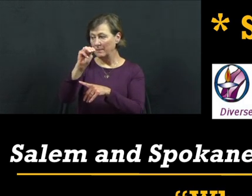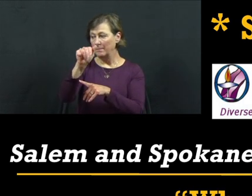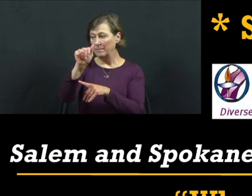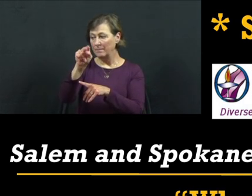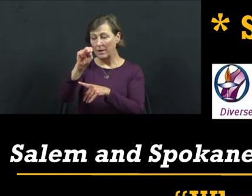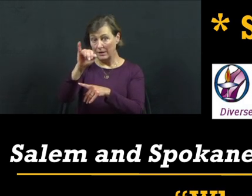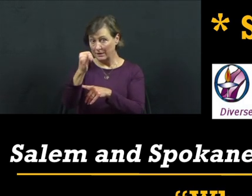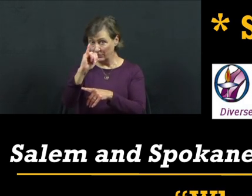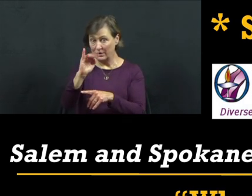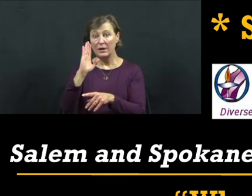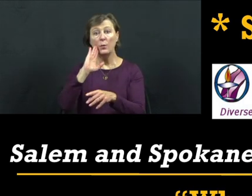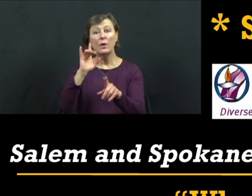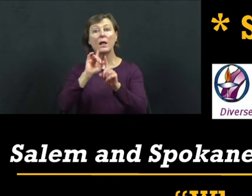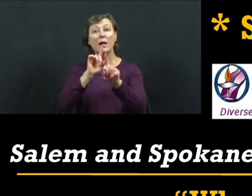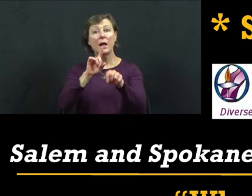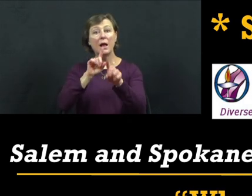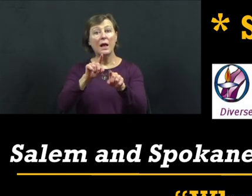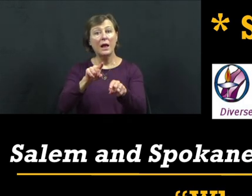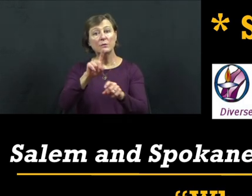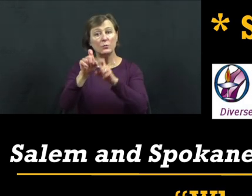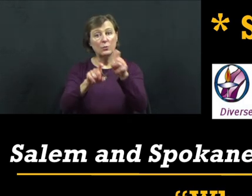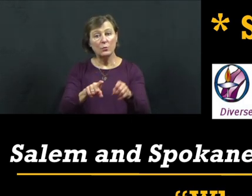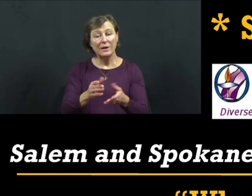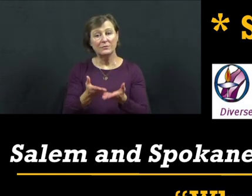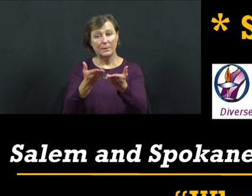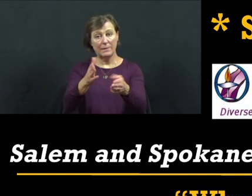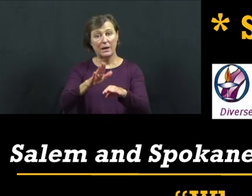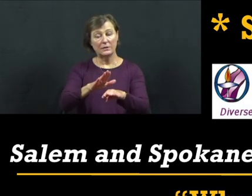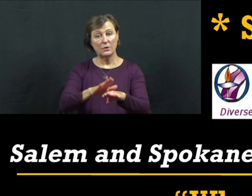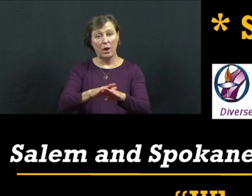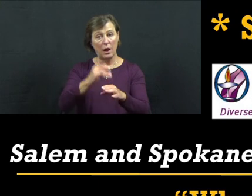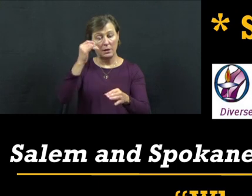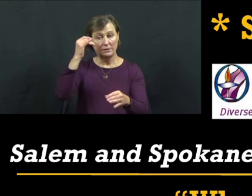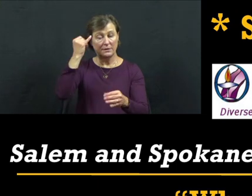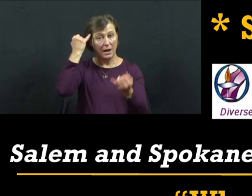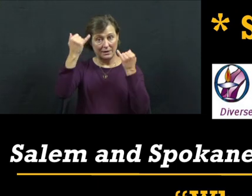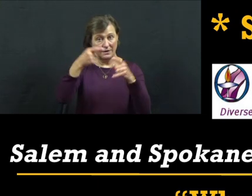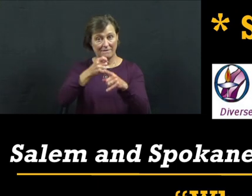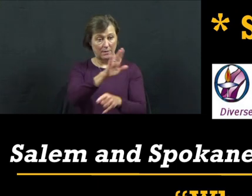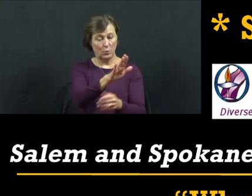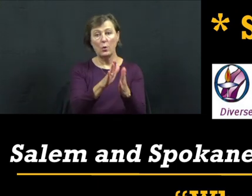the ideas presented in her book. So come get a copy, read, and see what